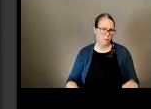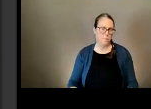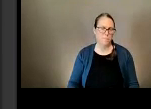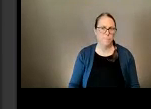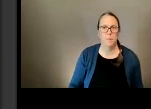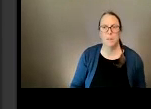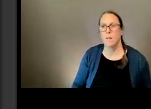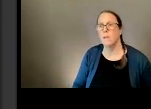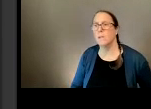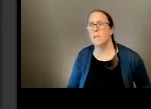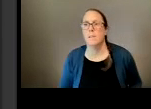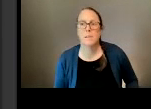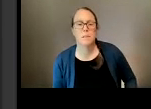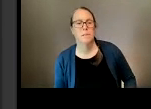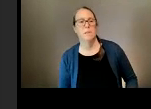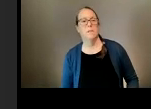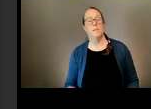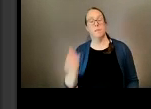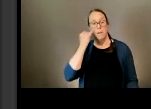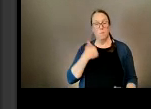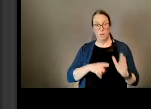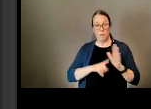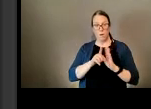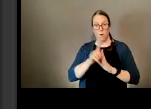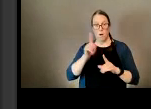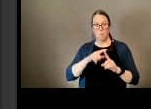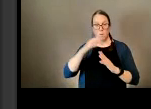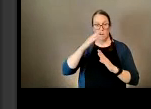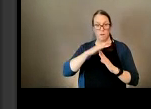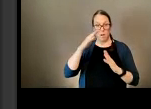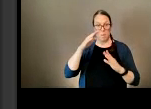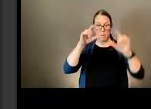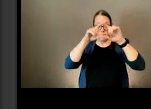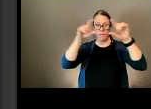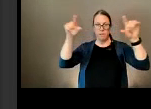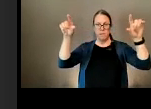And then if we go up to the top ribbon, we go to the paragraph, oh, we don't do that one.